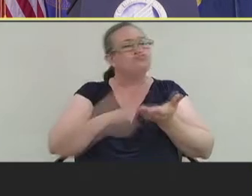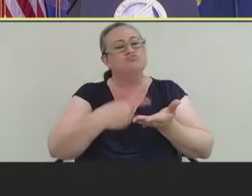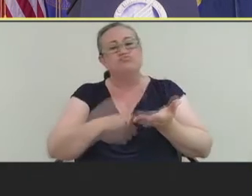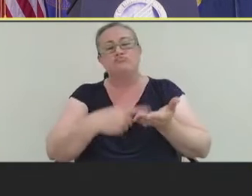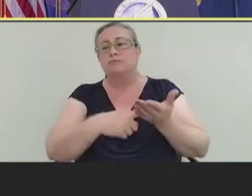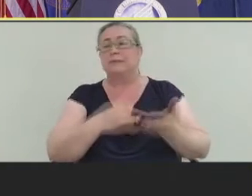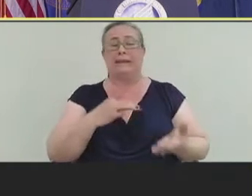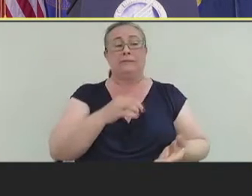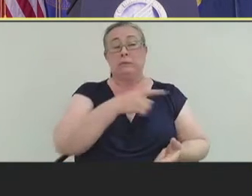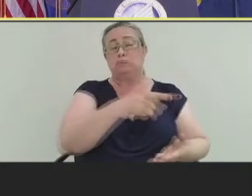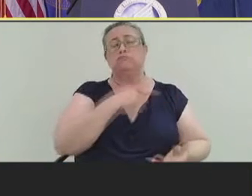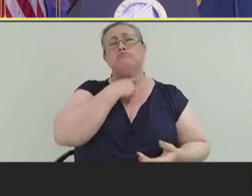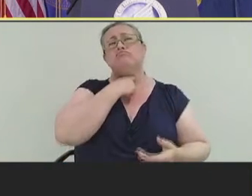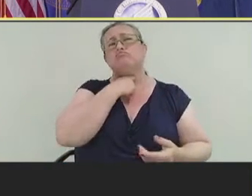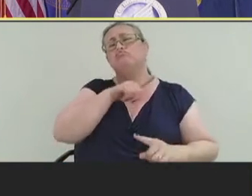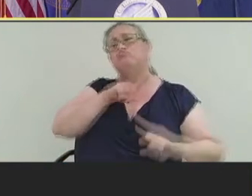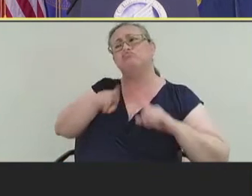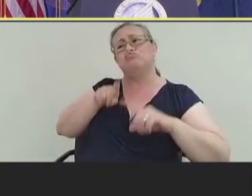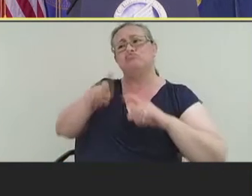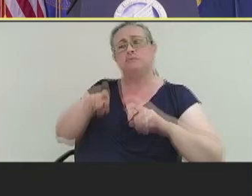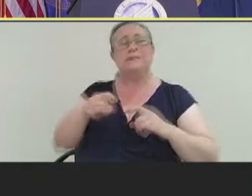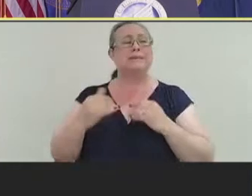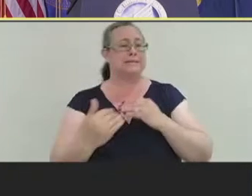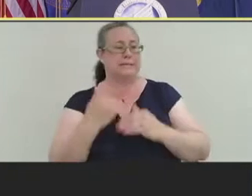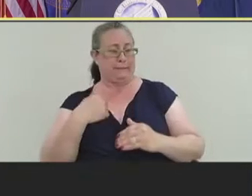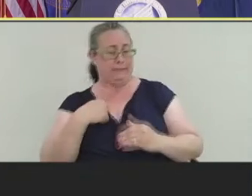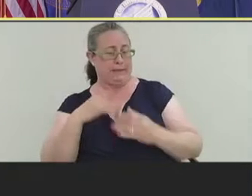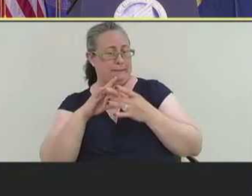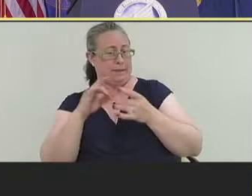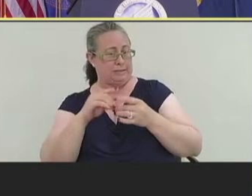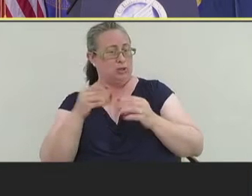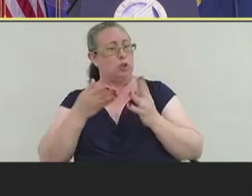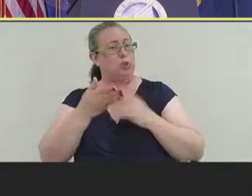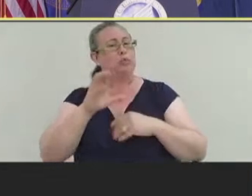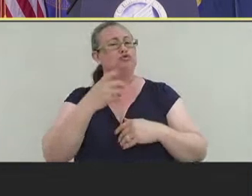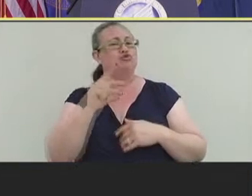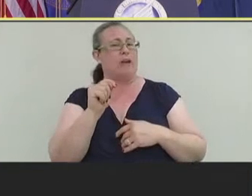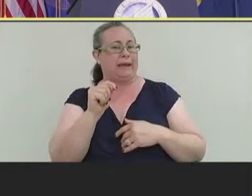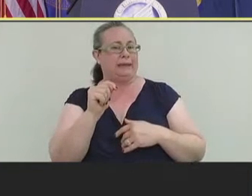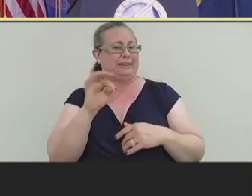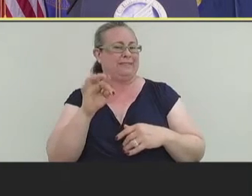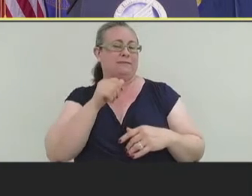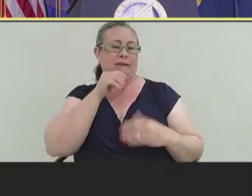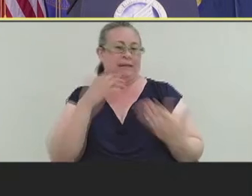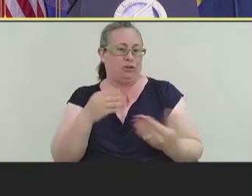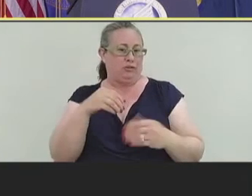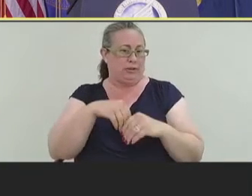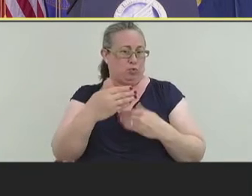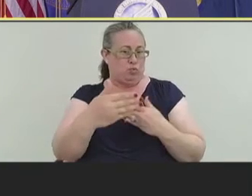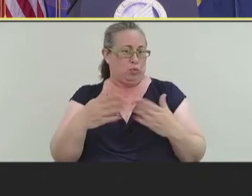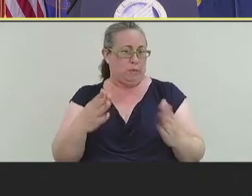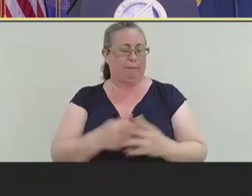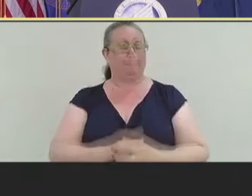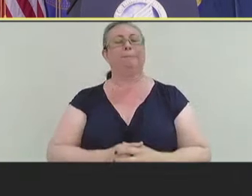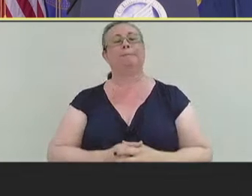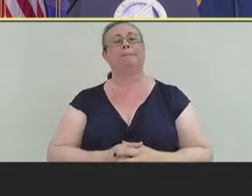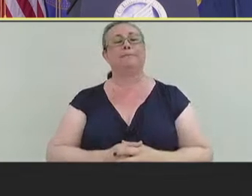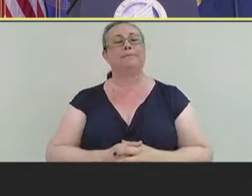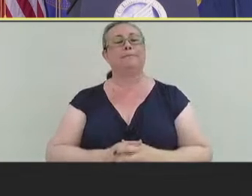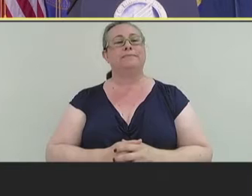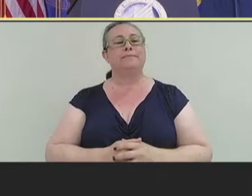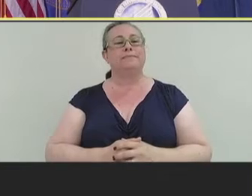or provide a comment, send me a message to the chat feature, if you're not here in the room.